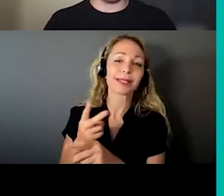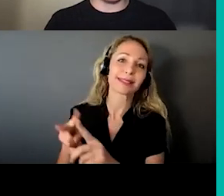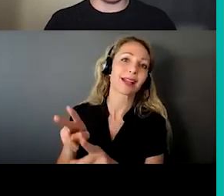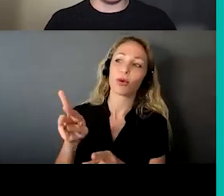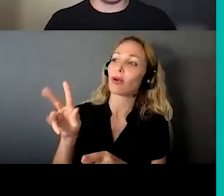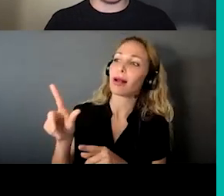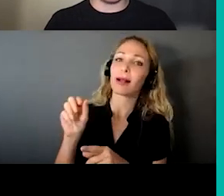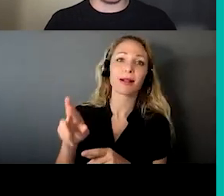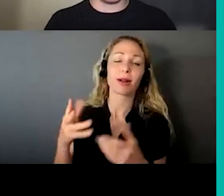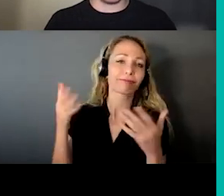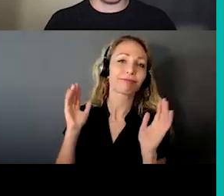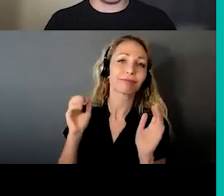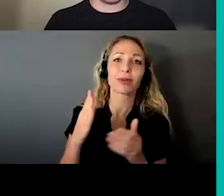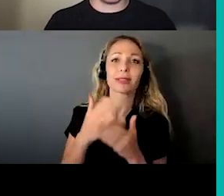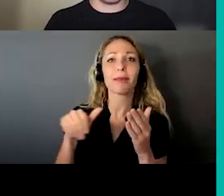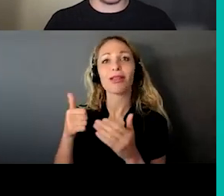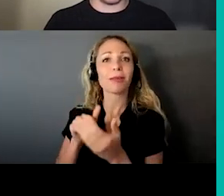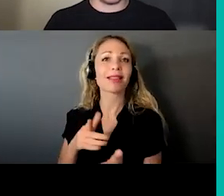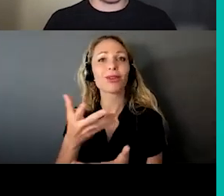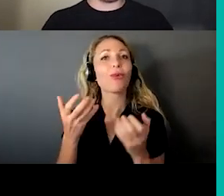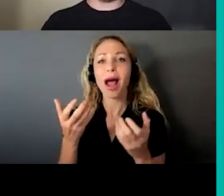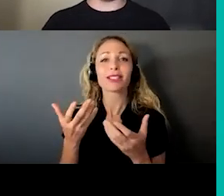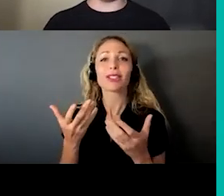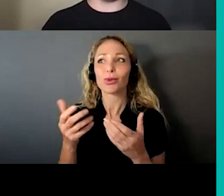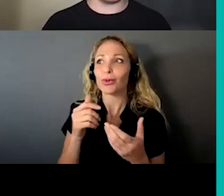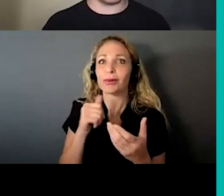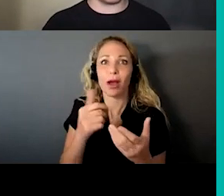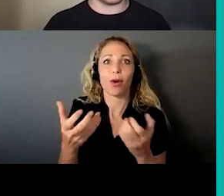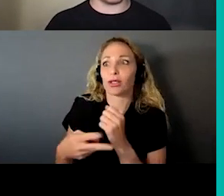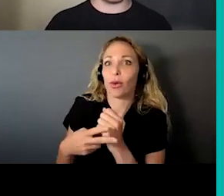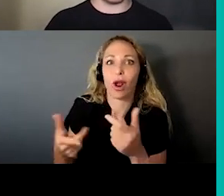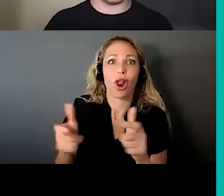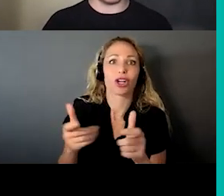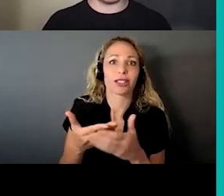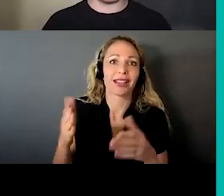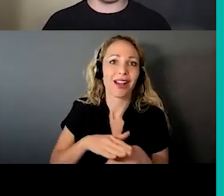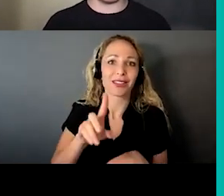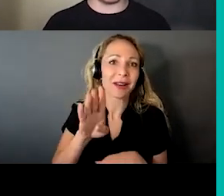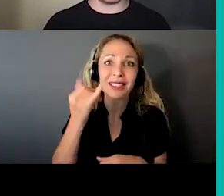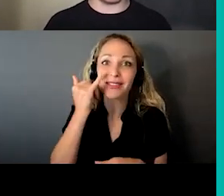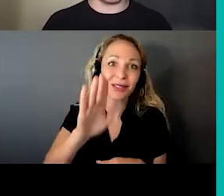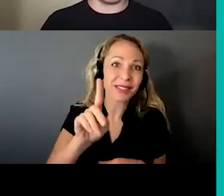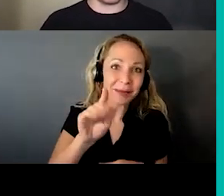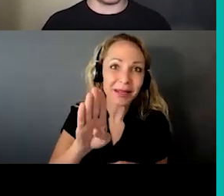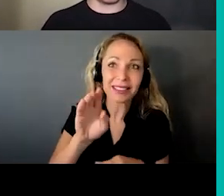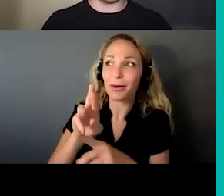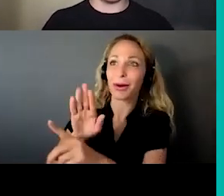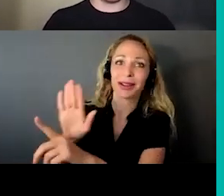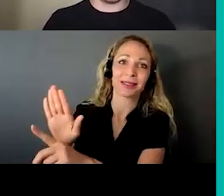YOU WANT TO KEEP FROM STORING LARGE THINGS IN YOUR DATABASE WHETHER YOURS OR HubSpot. DAVID, IF YOU WANT TO ADD TO THAT.